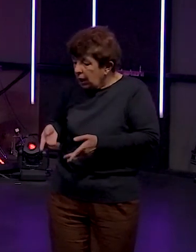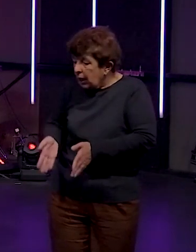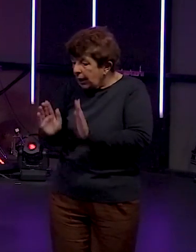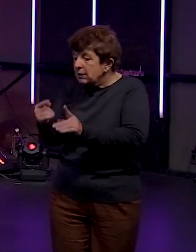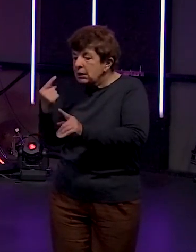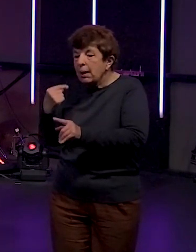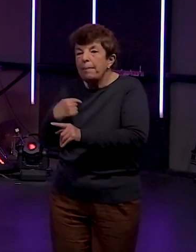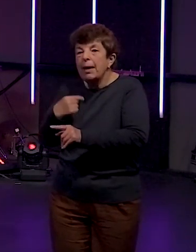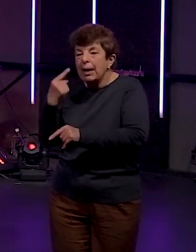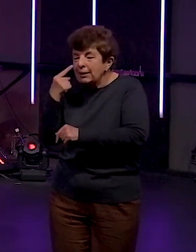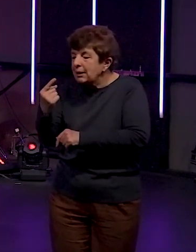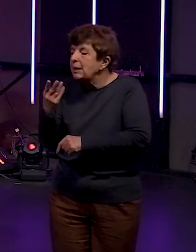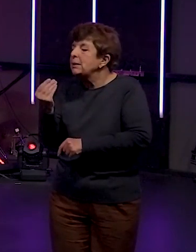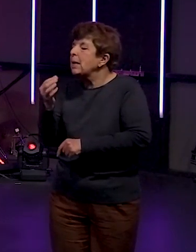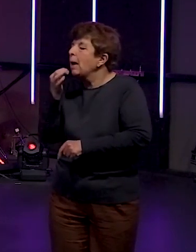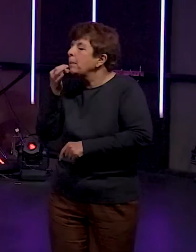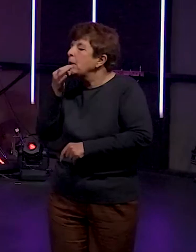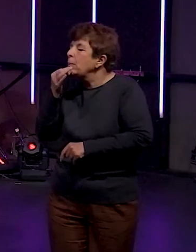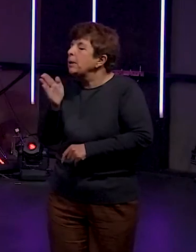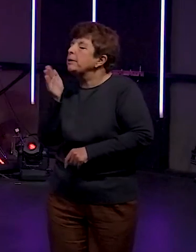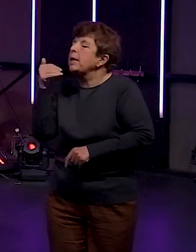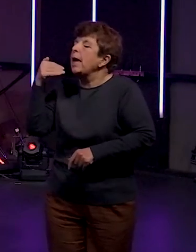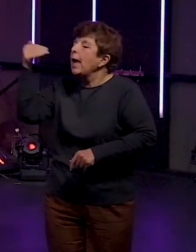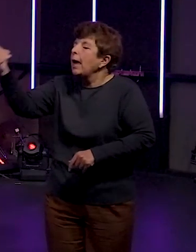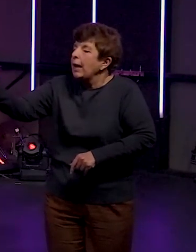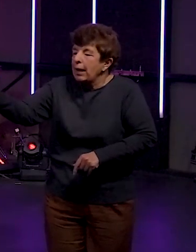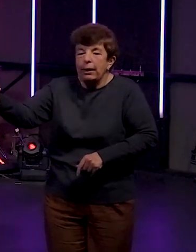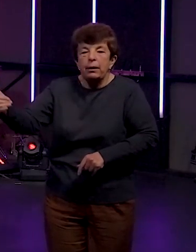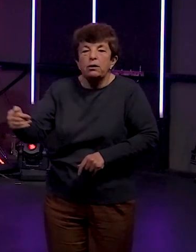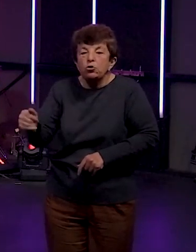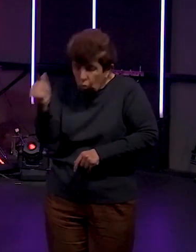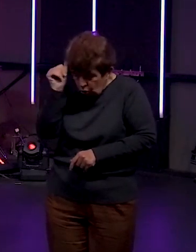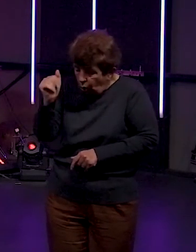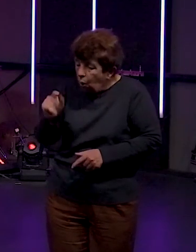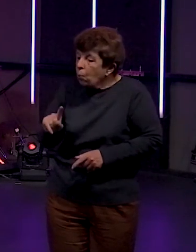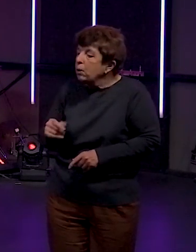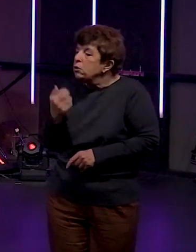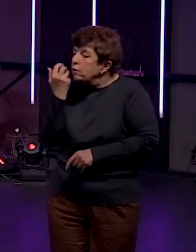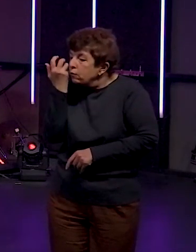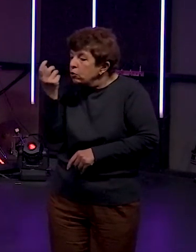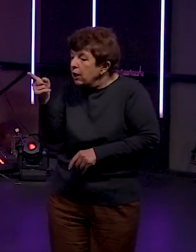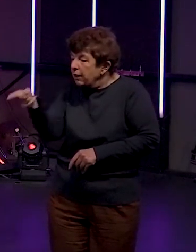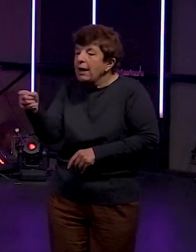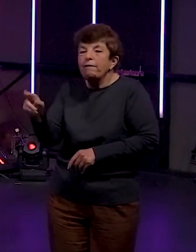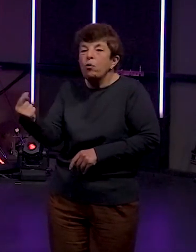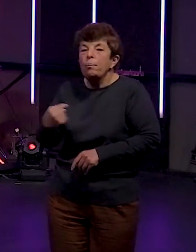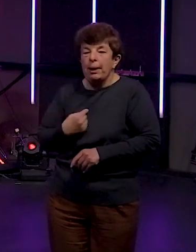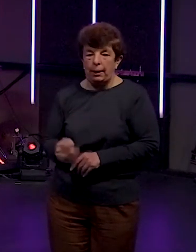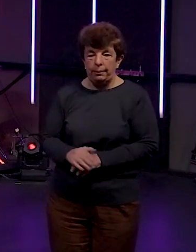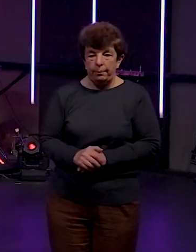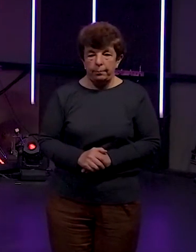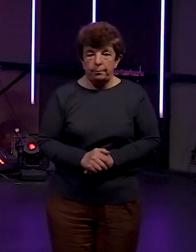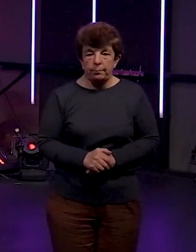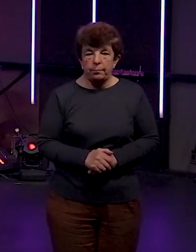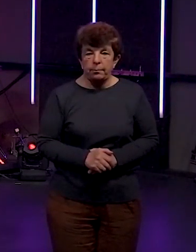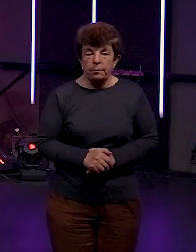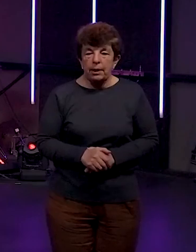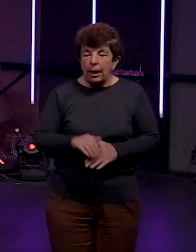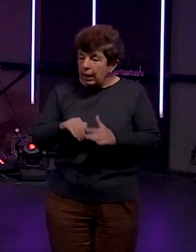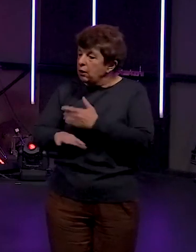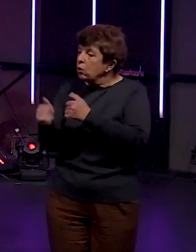see some distance ahead to know what lies ahead for me in the will of God.